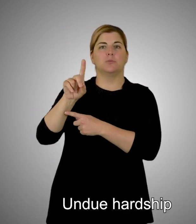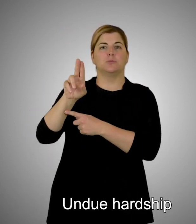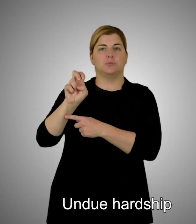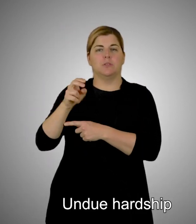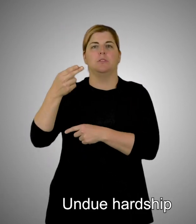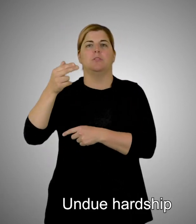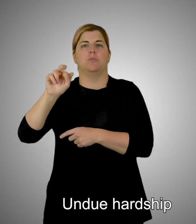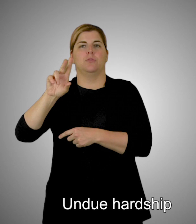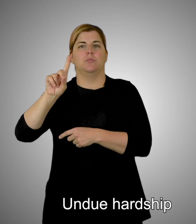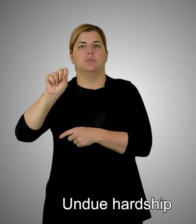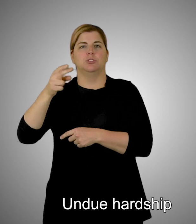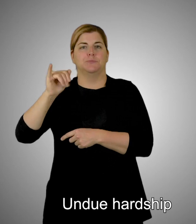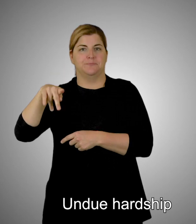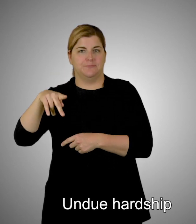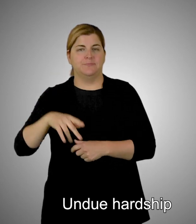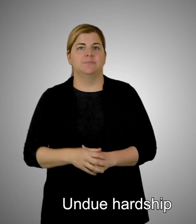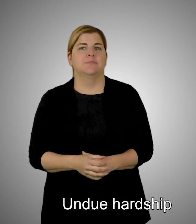Undue hardship